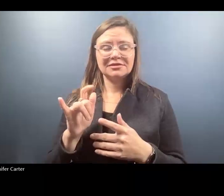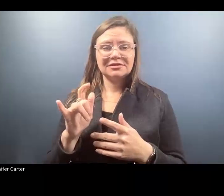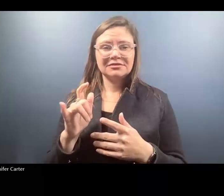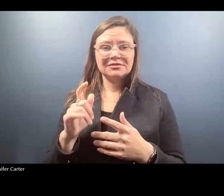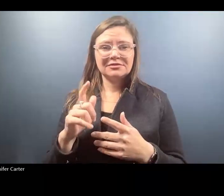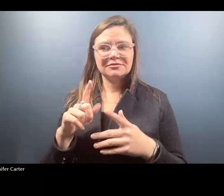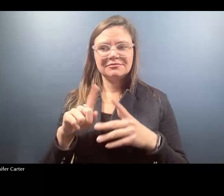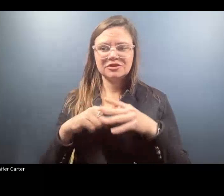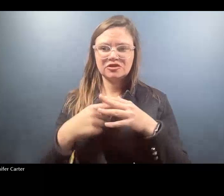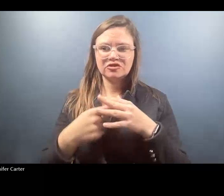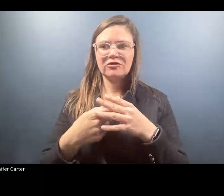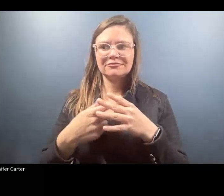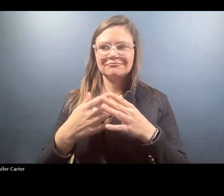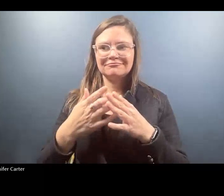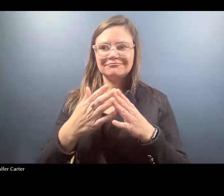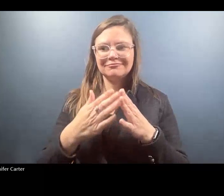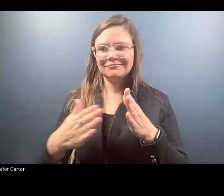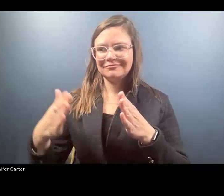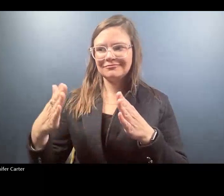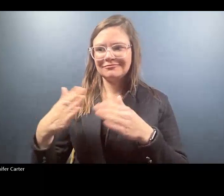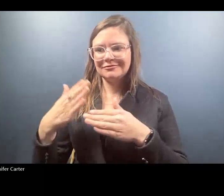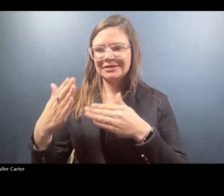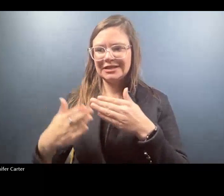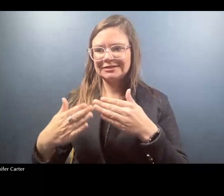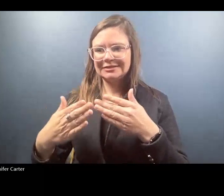it to some degree is problematic because you know,